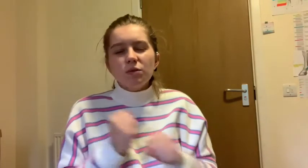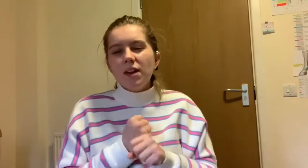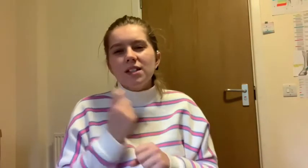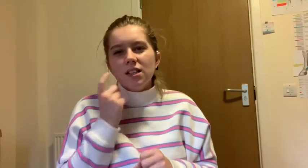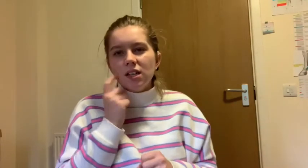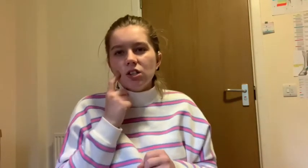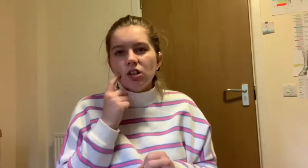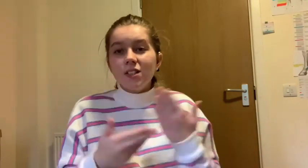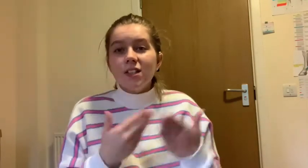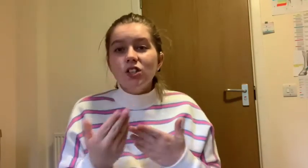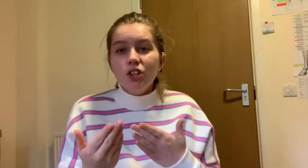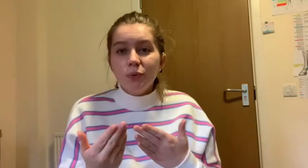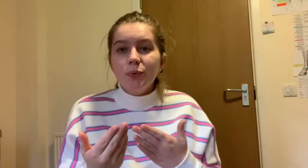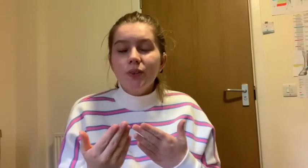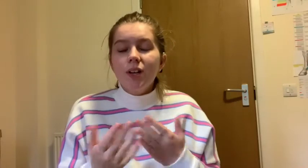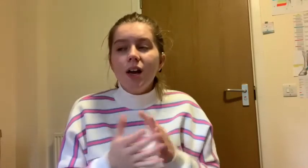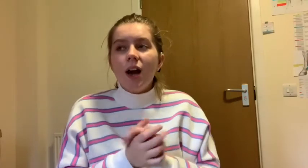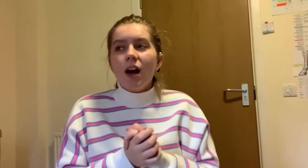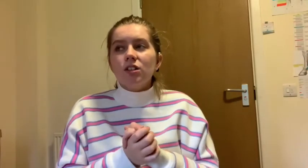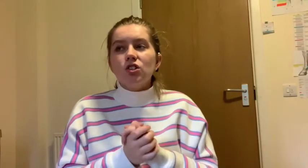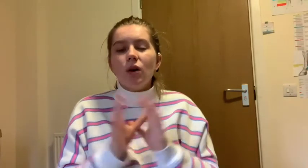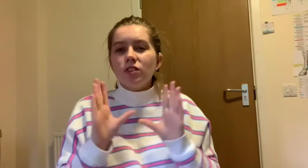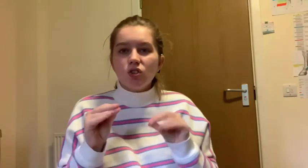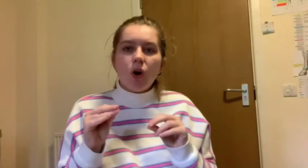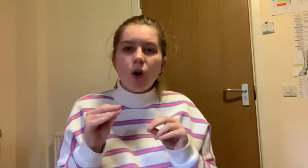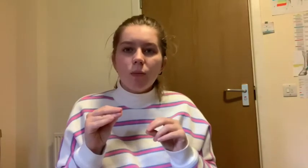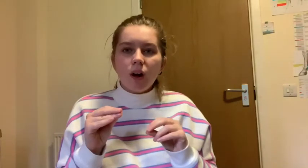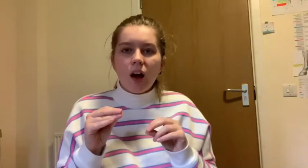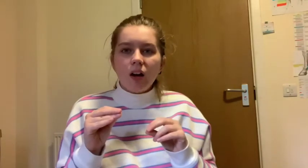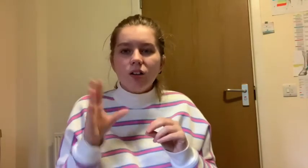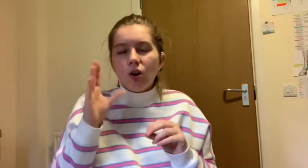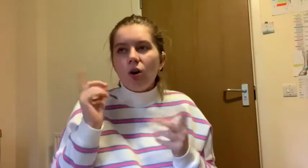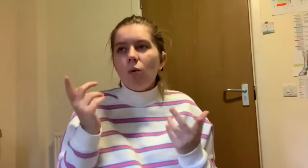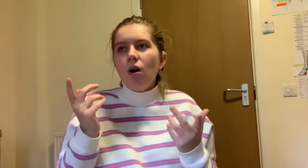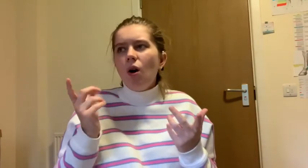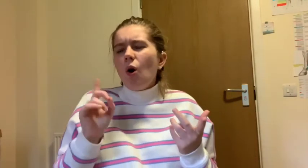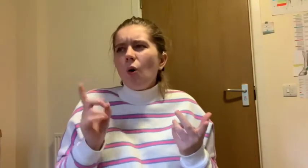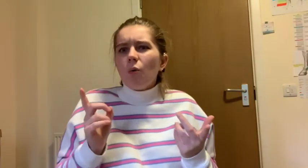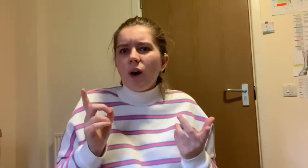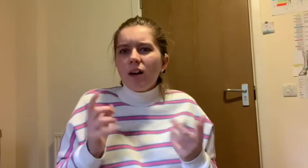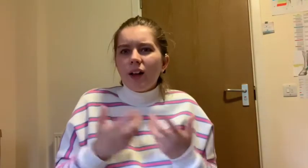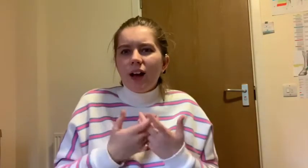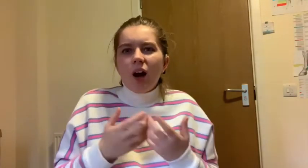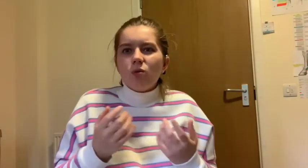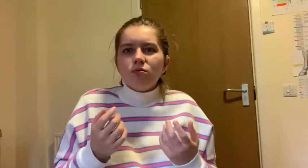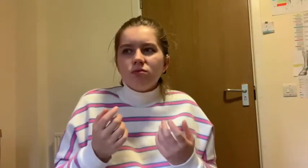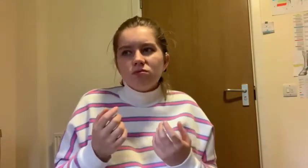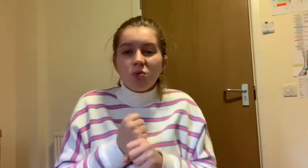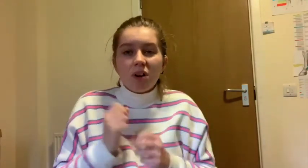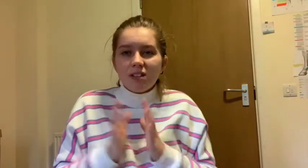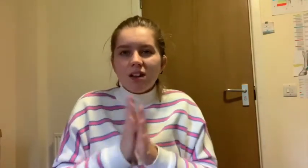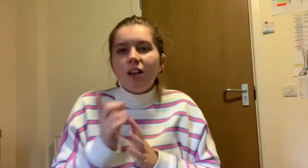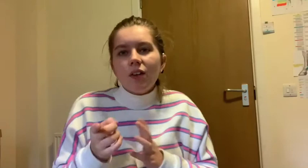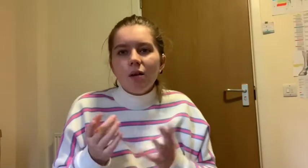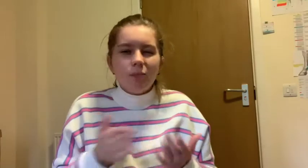It makes it easier for you to continue so you don't have to stop and go "how do you sign that (part)" basically